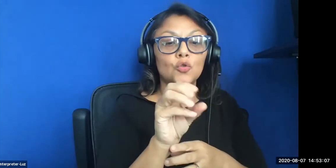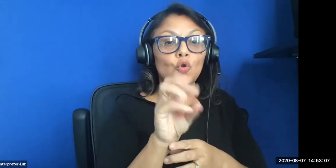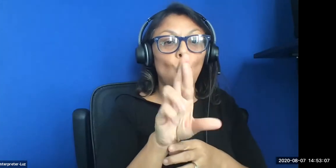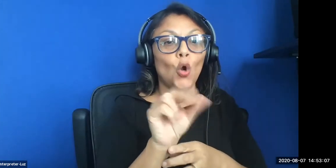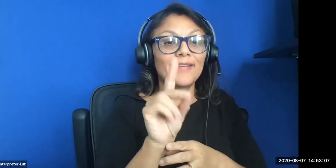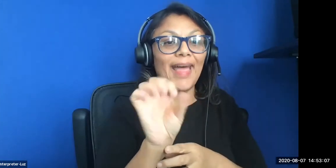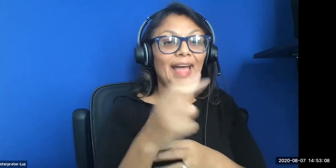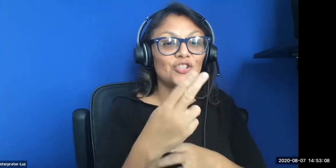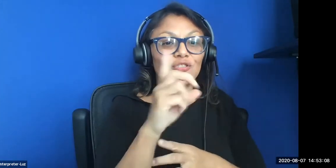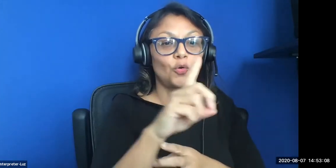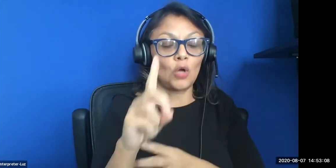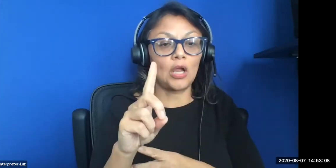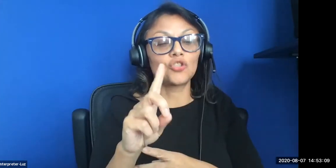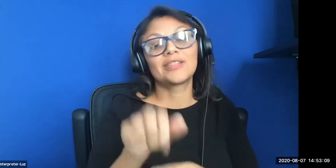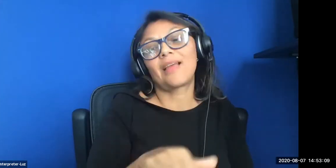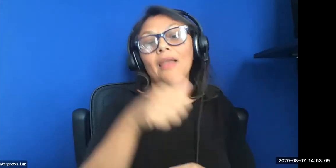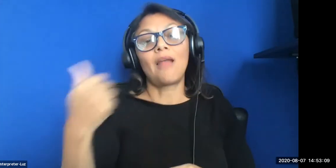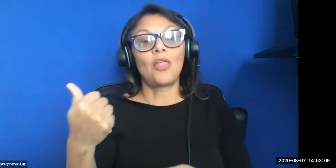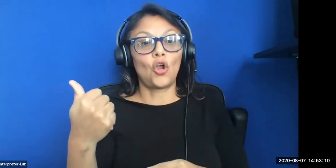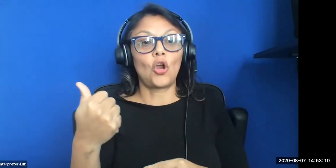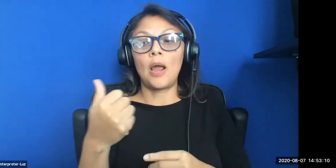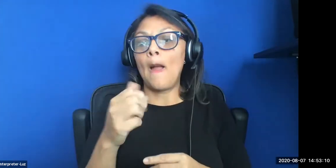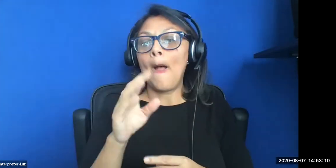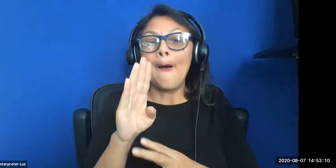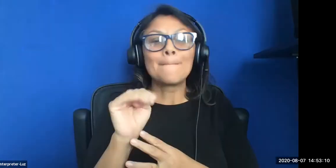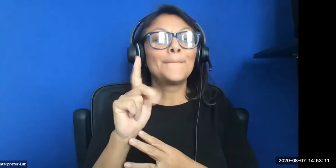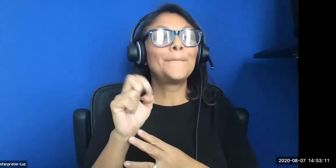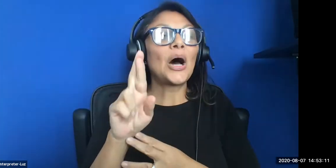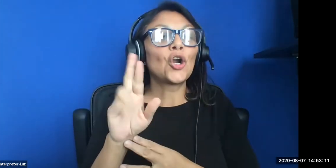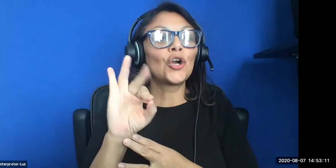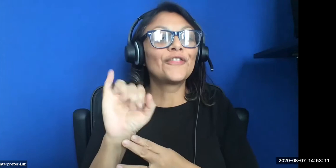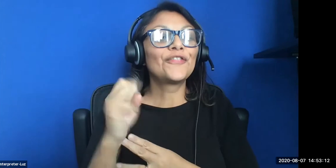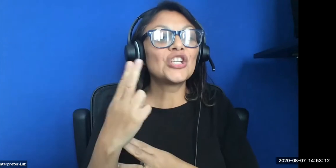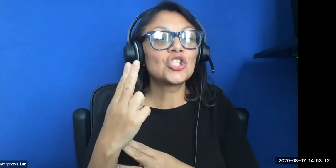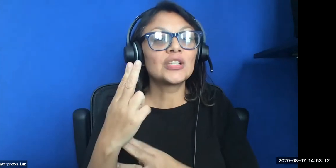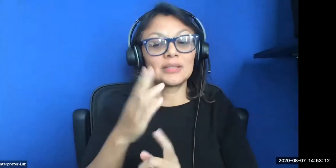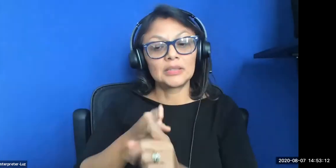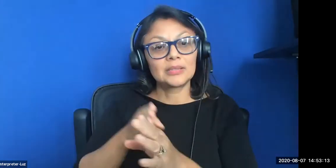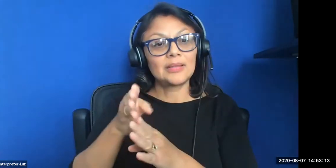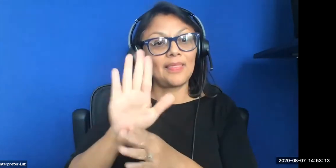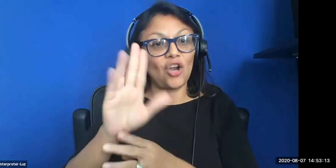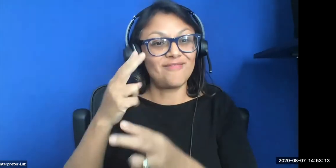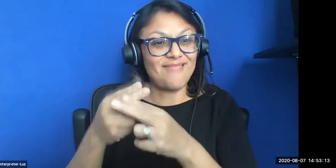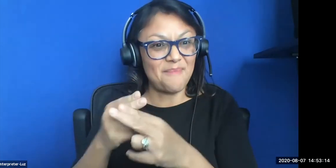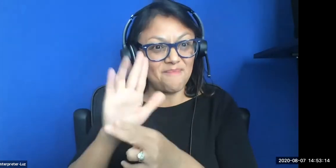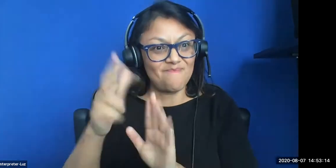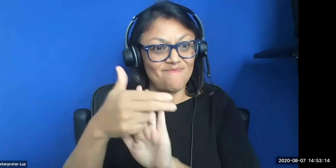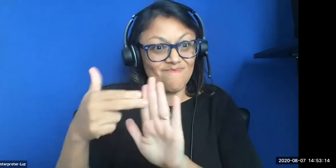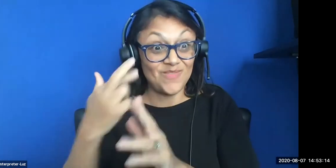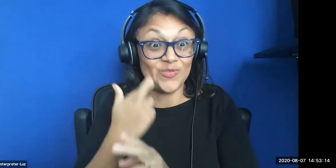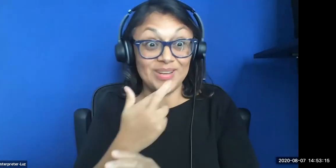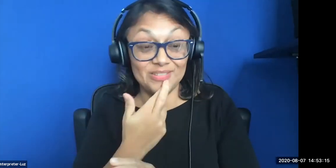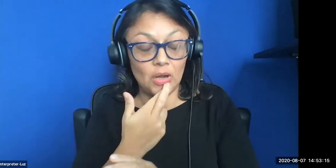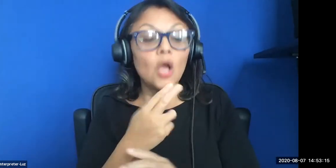Channelle Charest: Kikuyu, for example, is one of the orbiter fish or any of the other local named restaurants. And so what we did was make that application.